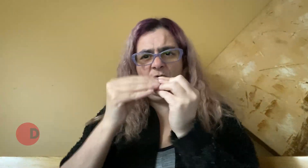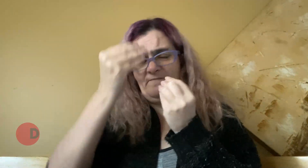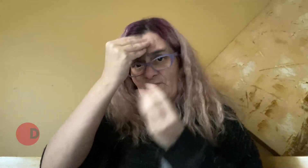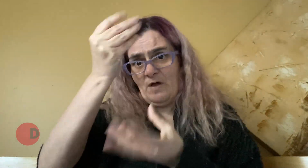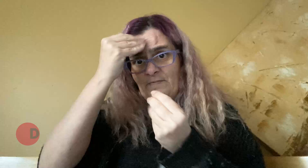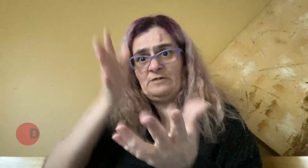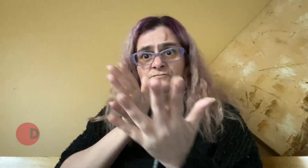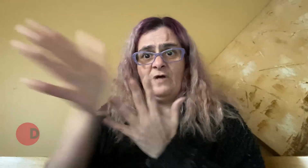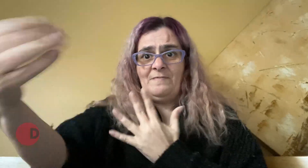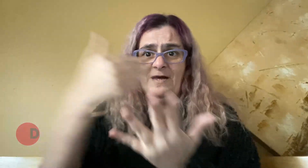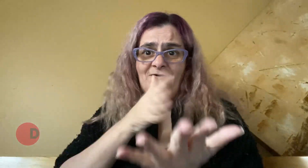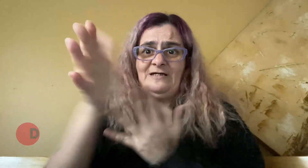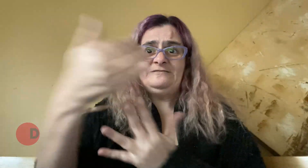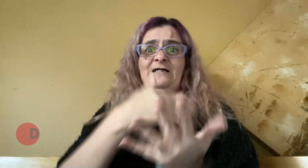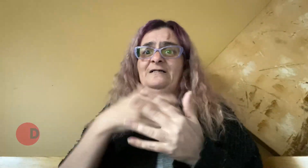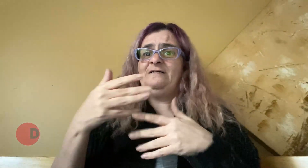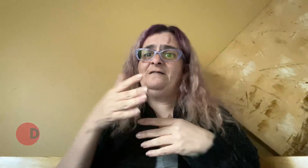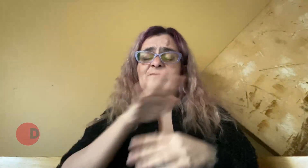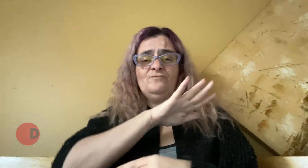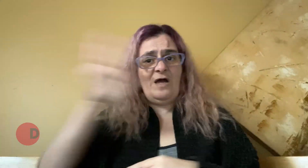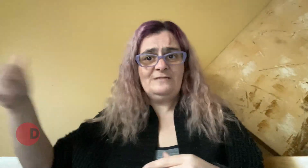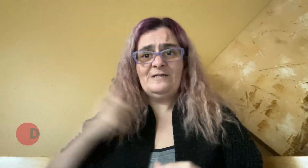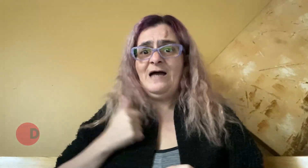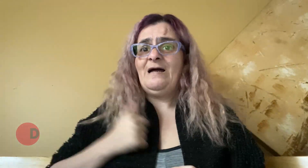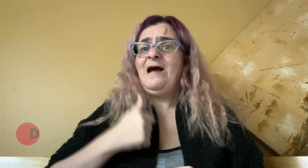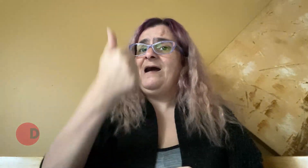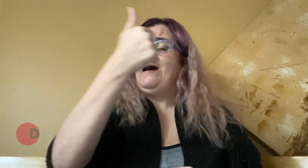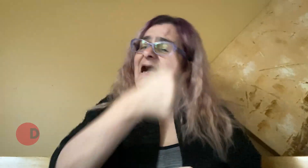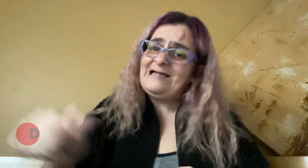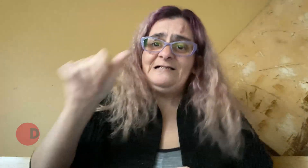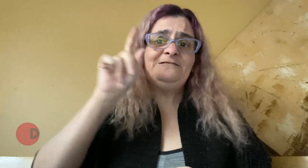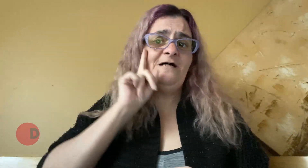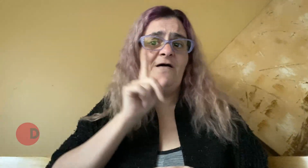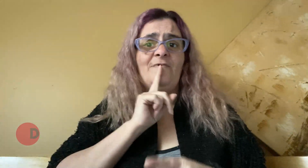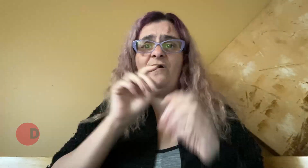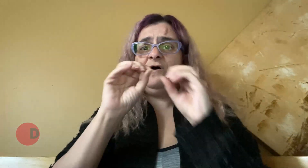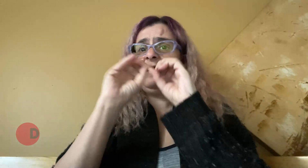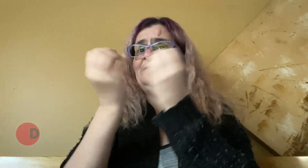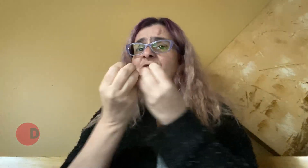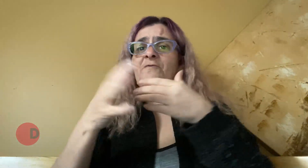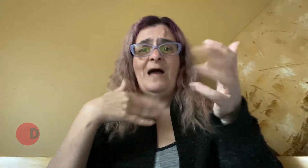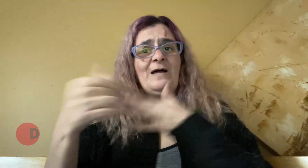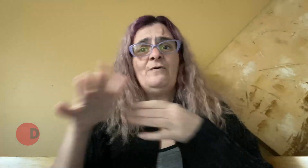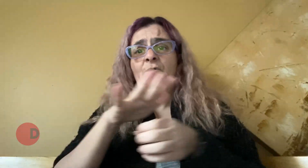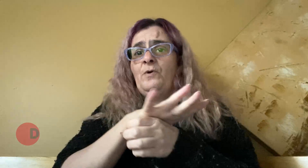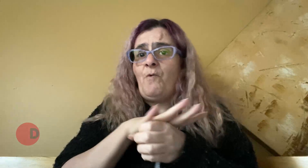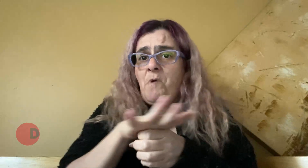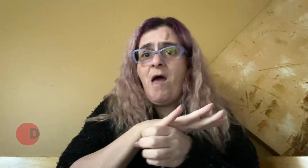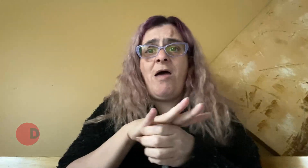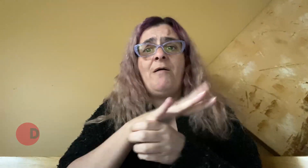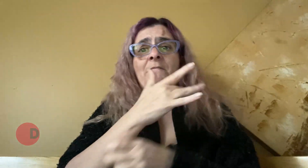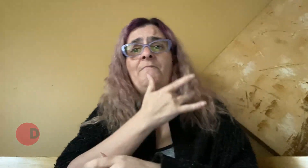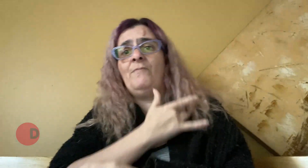information and transparency across Canada for any Deaf organization,